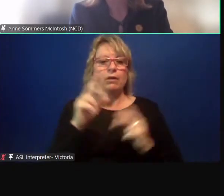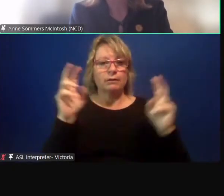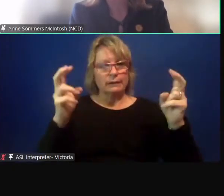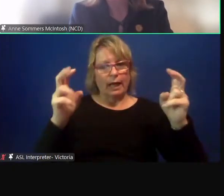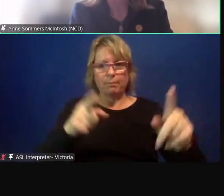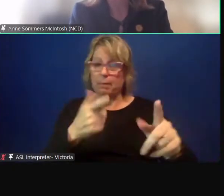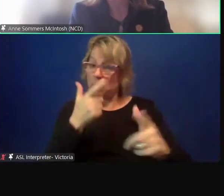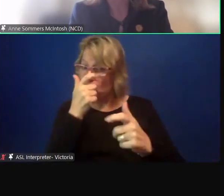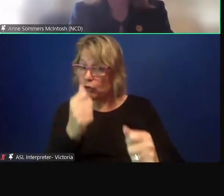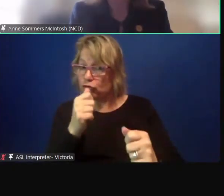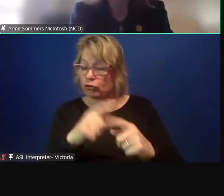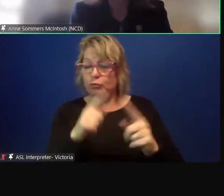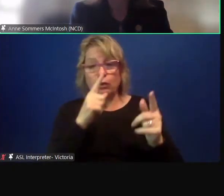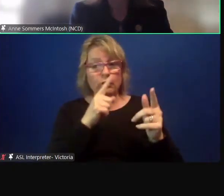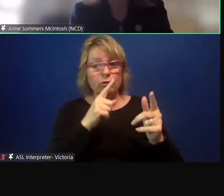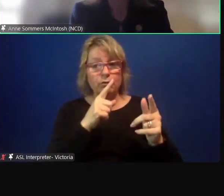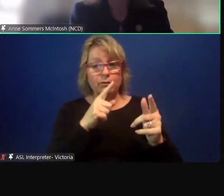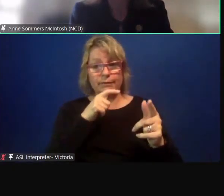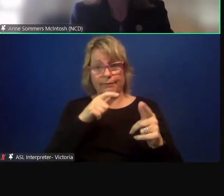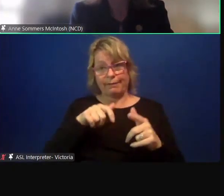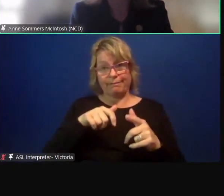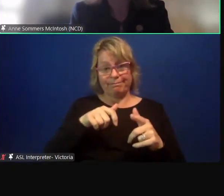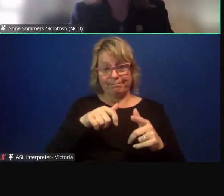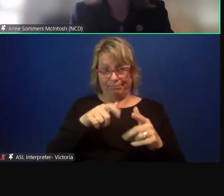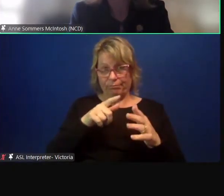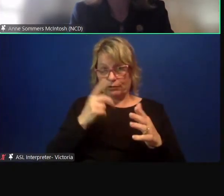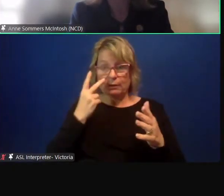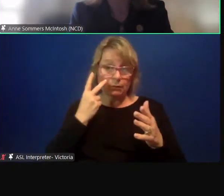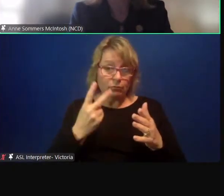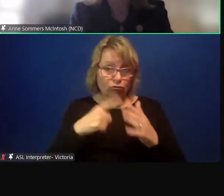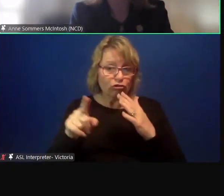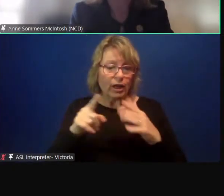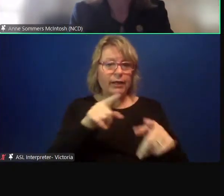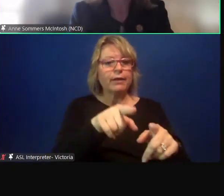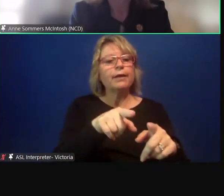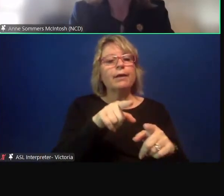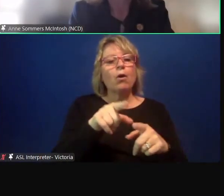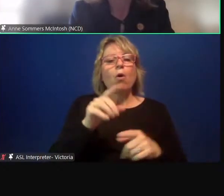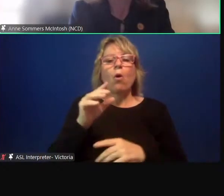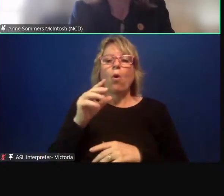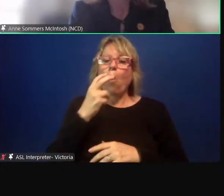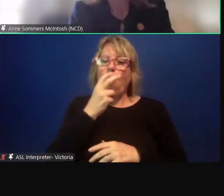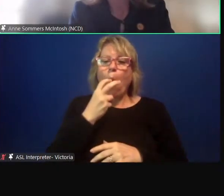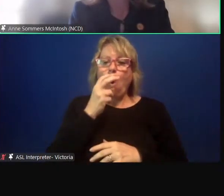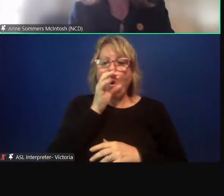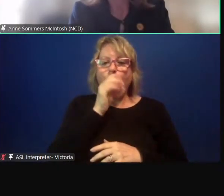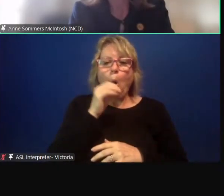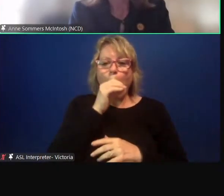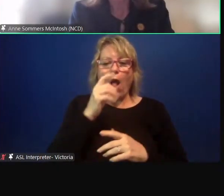in checking out outside of this conference. We've done work in oral healthcare twice,